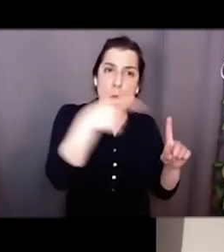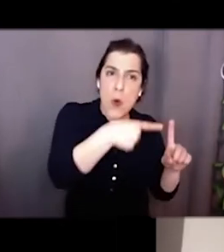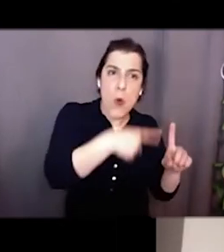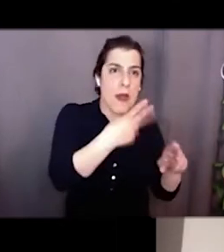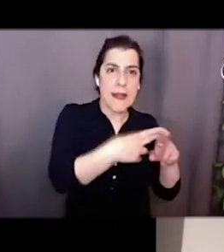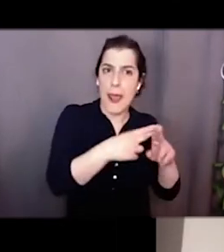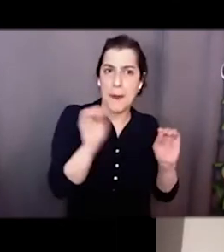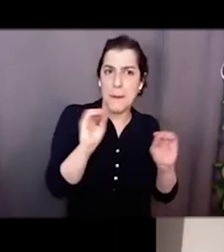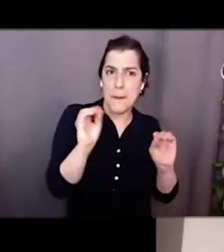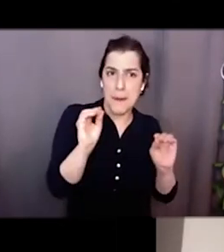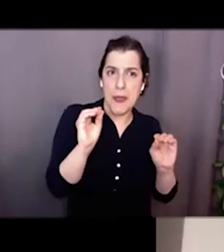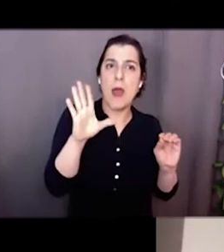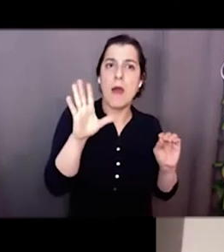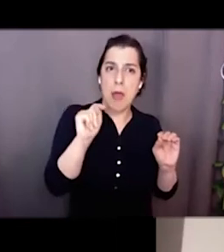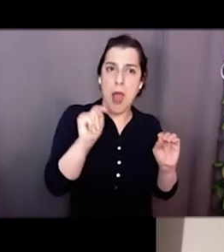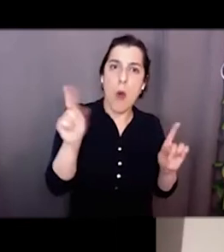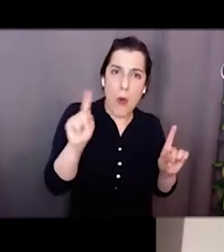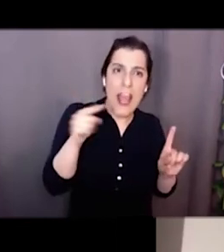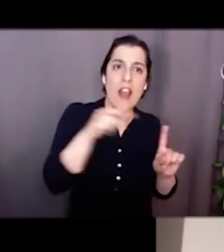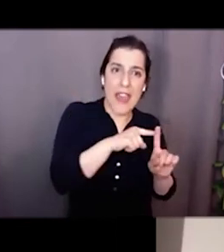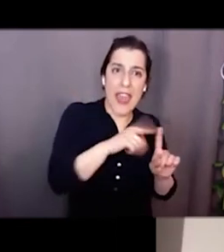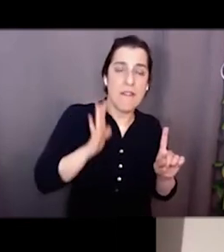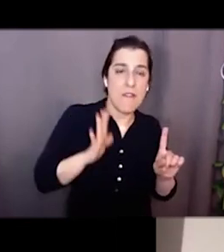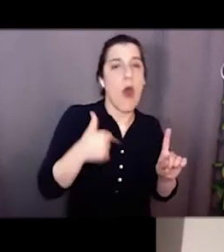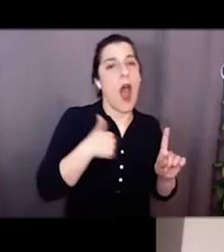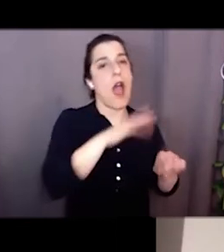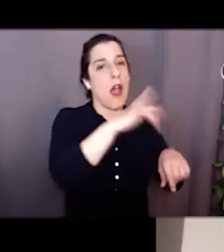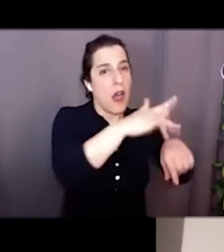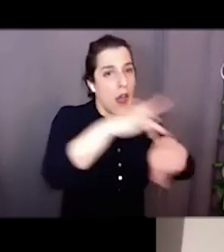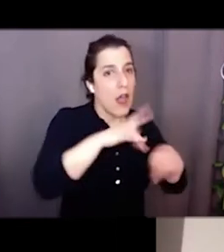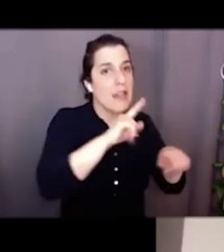but they share where they have like the shops they have been. Mmm.